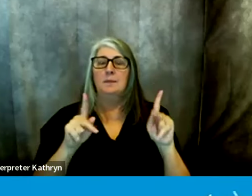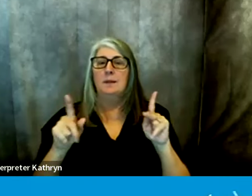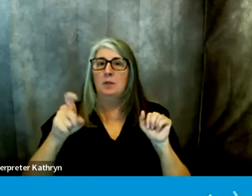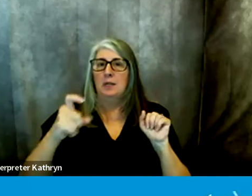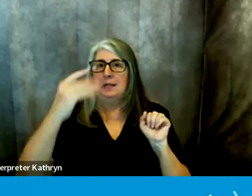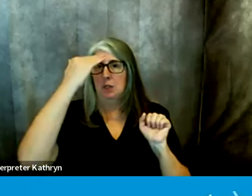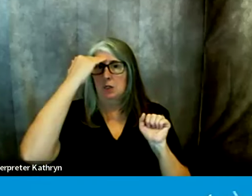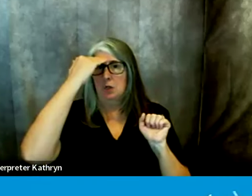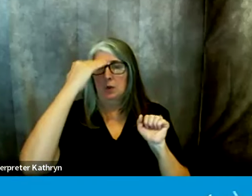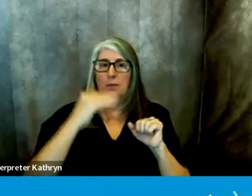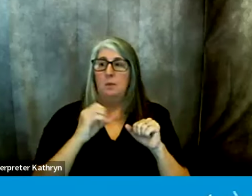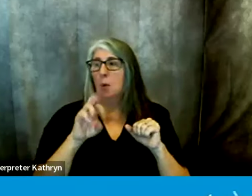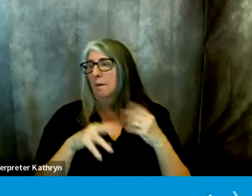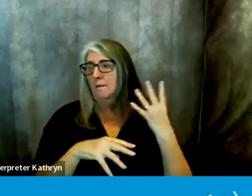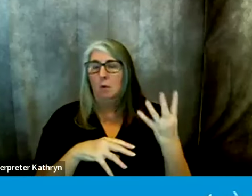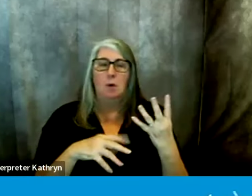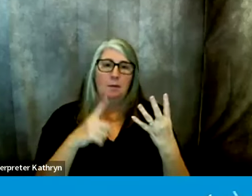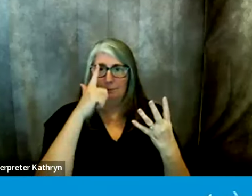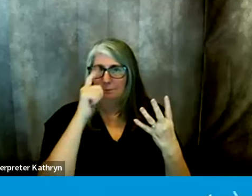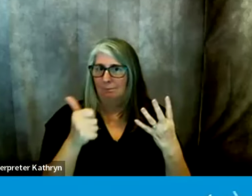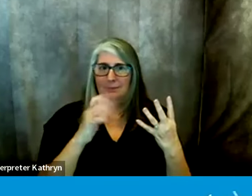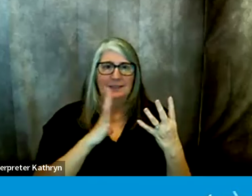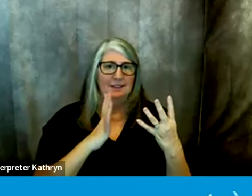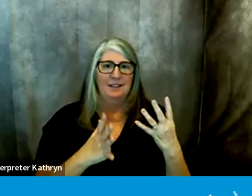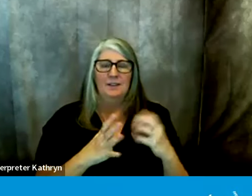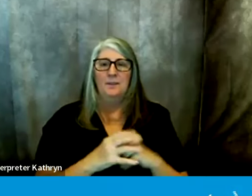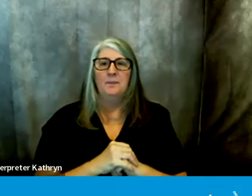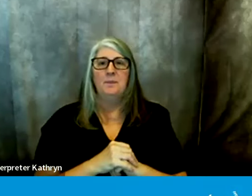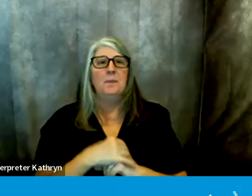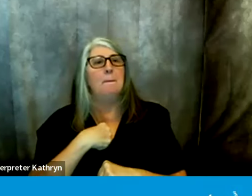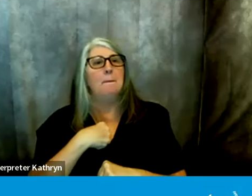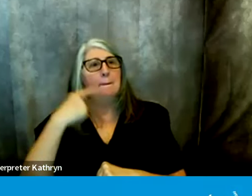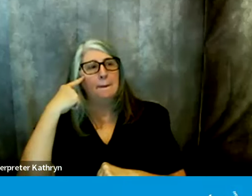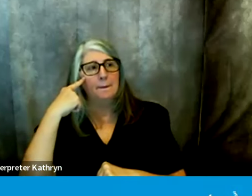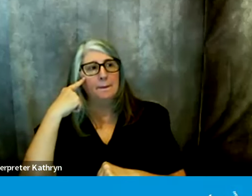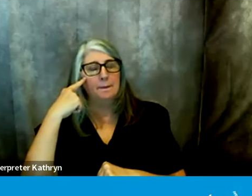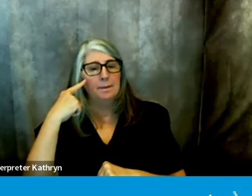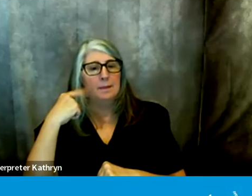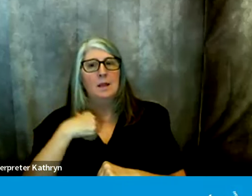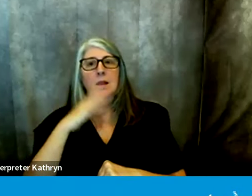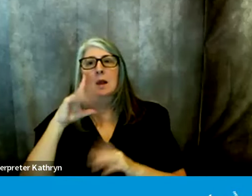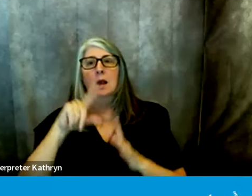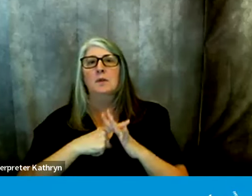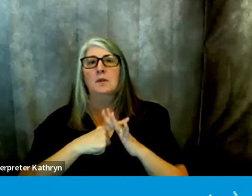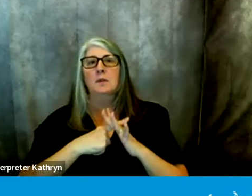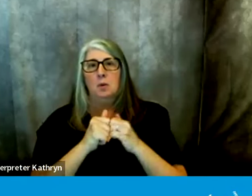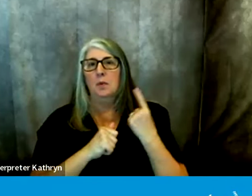And if you want four things, that's fine too. I'm going to start with just one and then I'll let the others chip in.